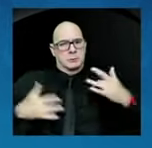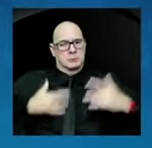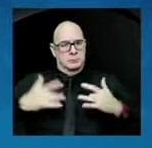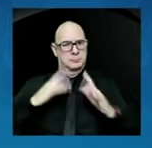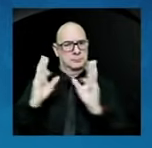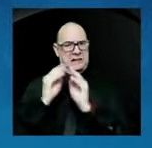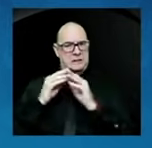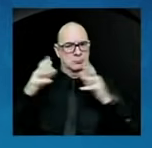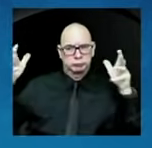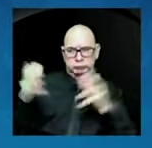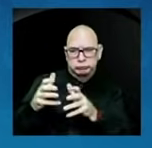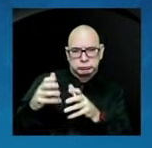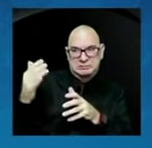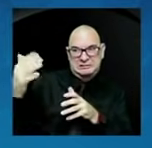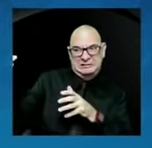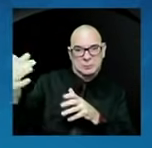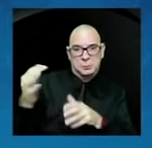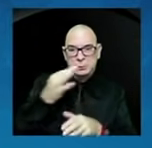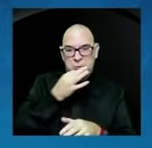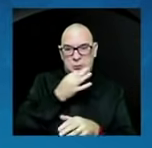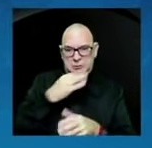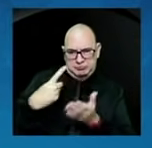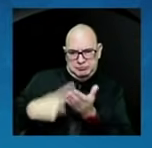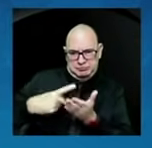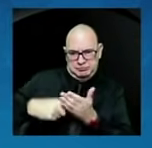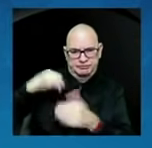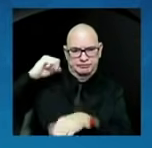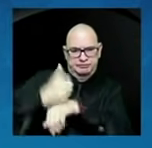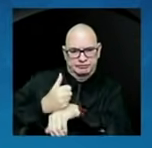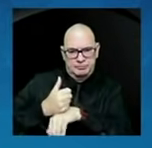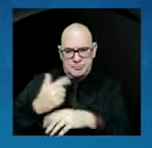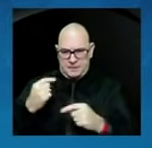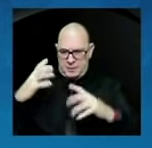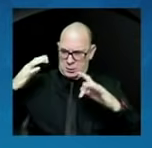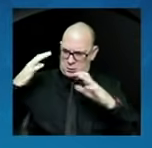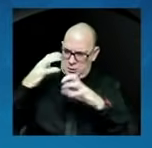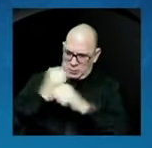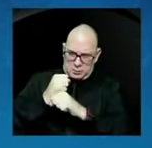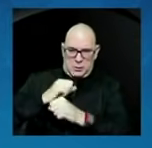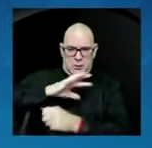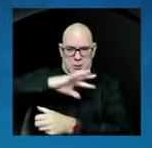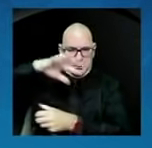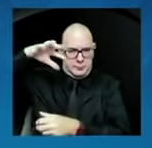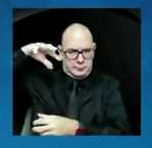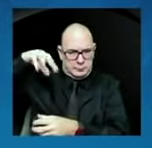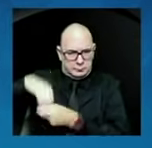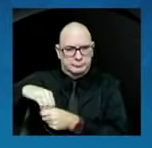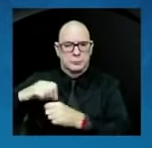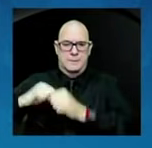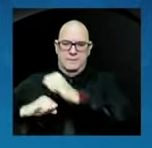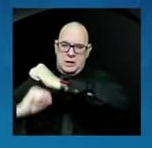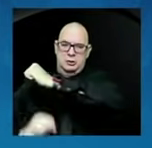REALLY LOOK FORWAE P TO THAT. THAT MEETING, WE WILL OUTLINE A